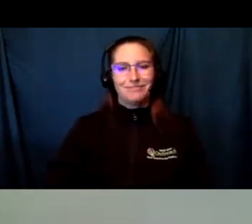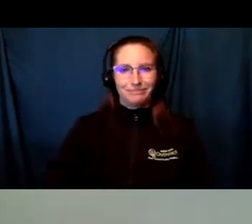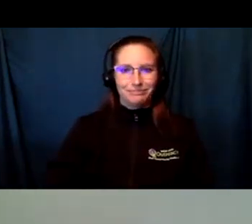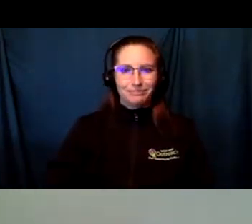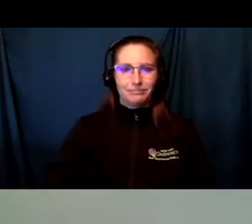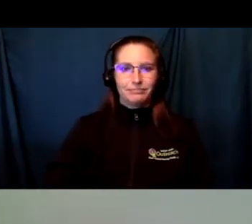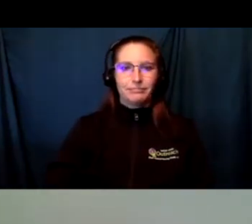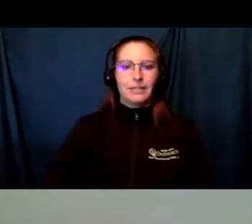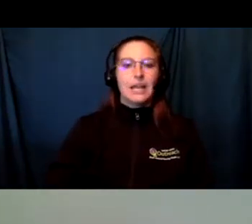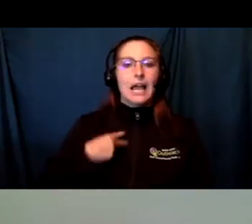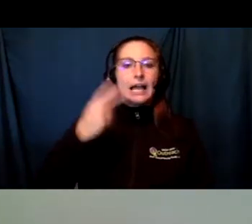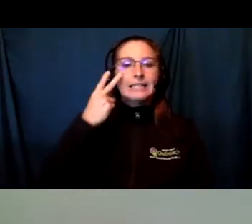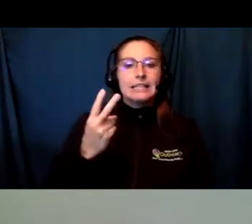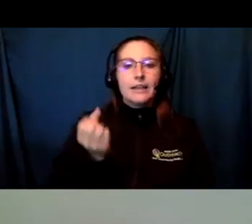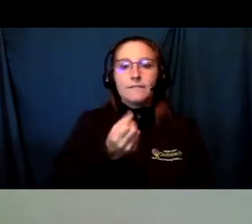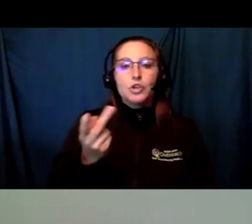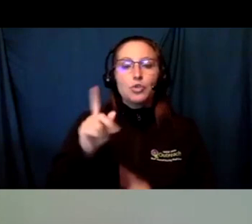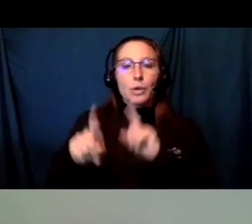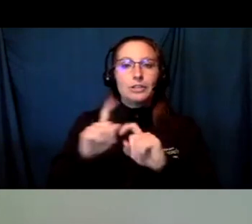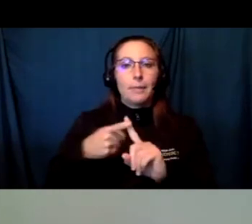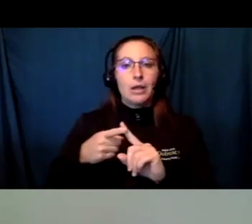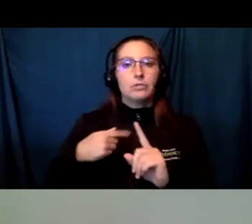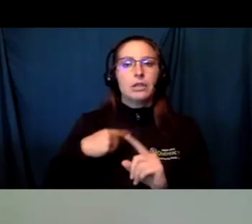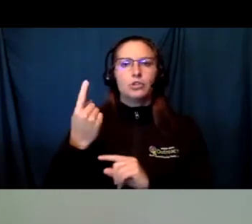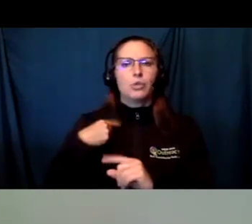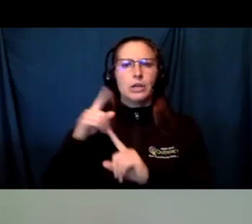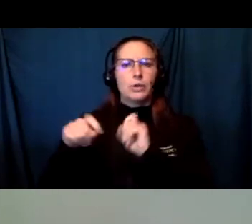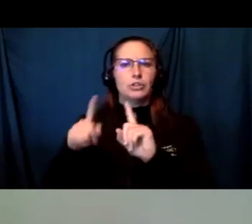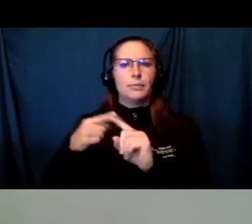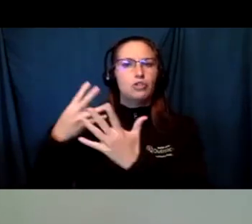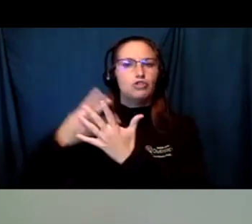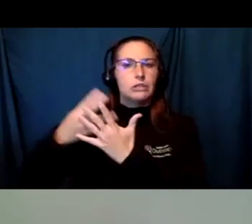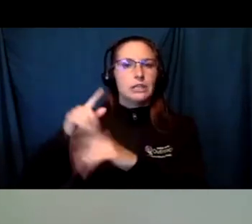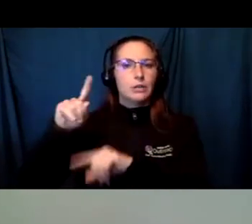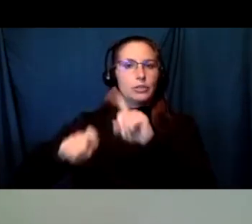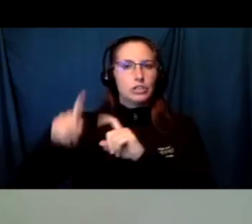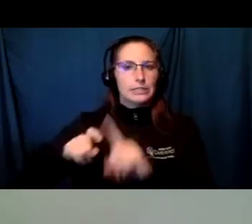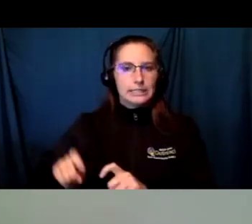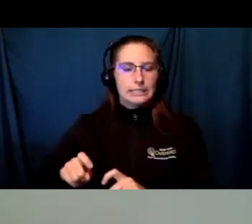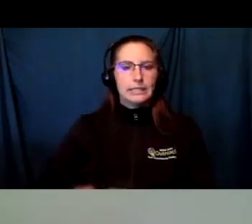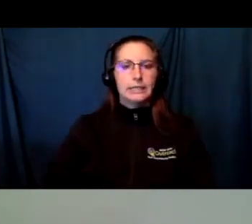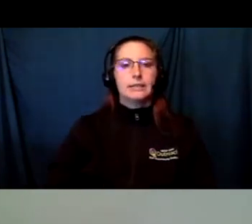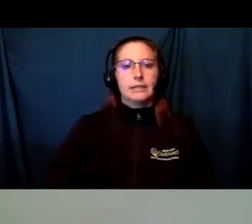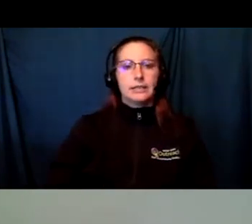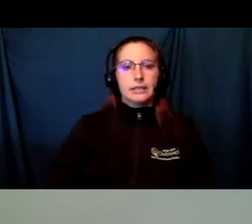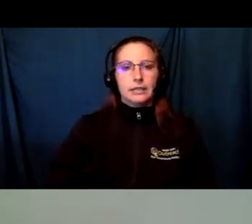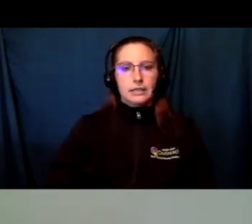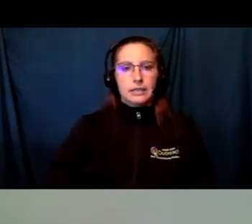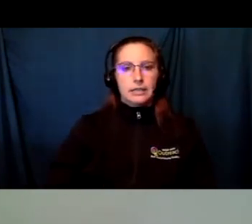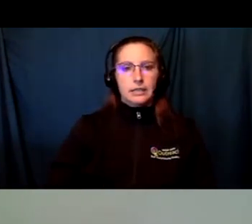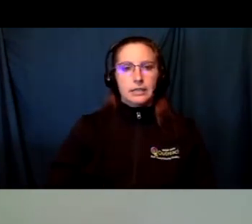I'm seeing that there's a question about the screening questionnaire and I am...it is on the DHS